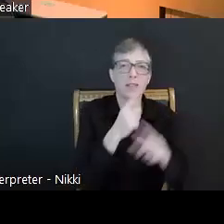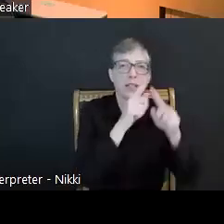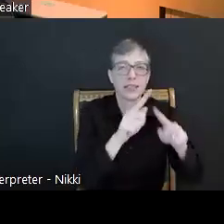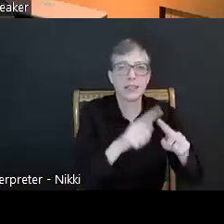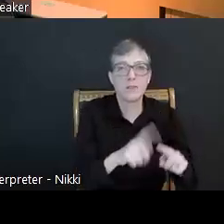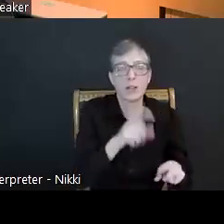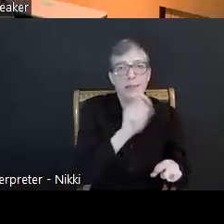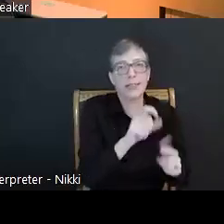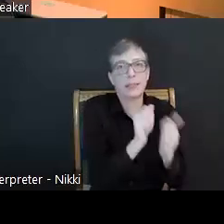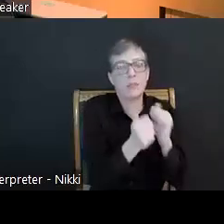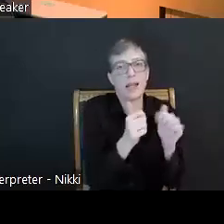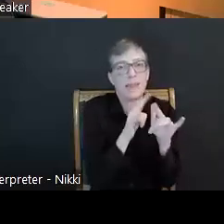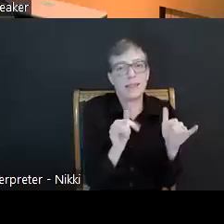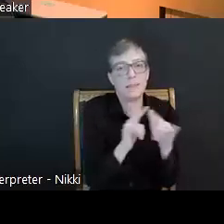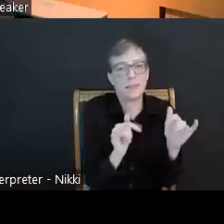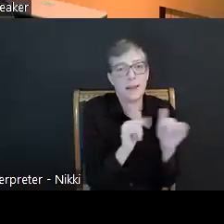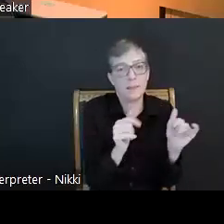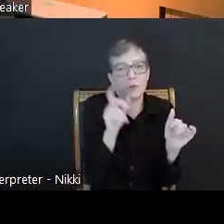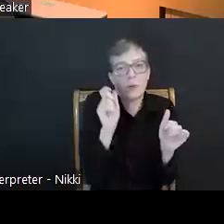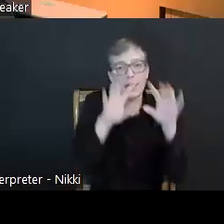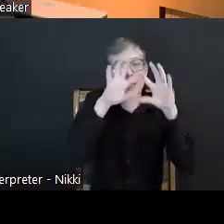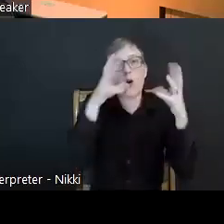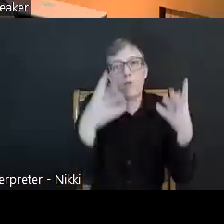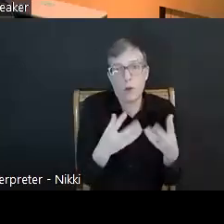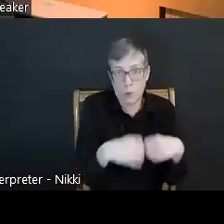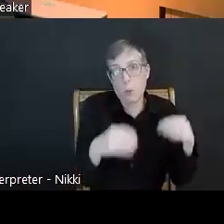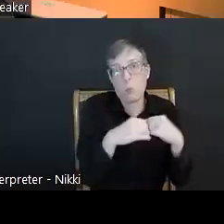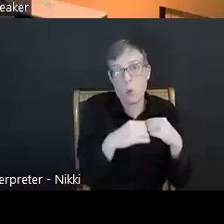that's just one kind of piece of the puzzle and that individuals experiencing intimate partner